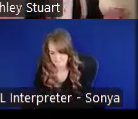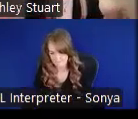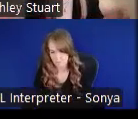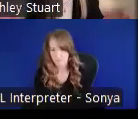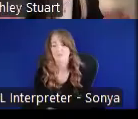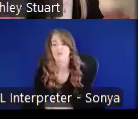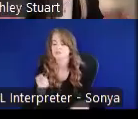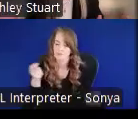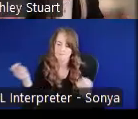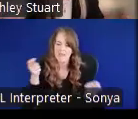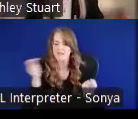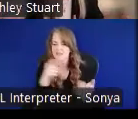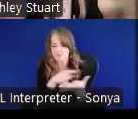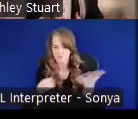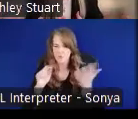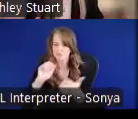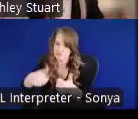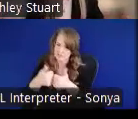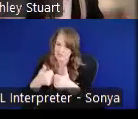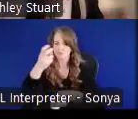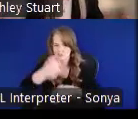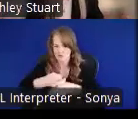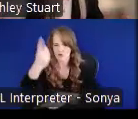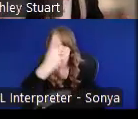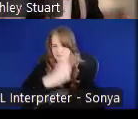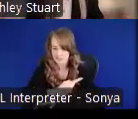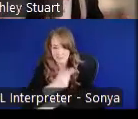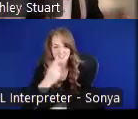those days. They're not going to be forever,